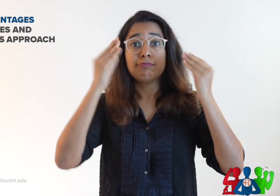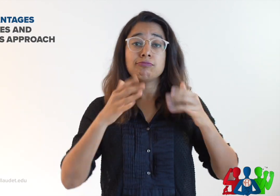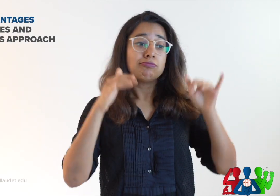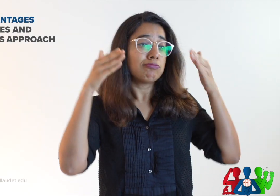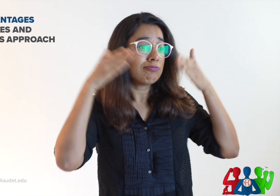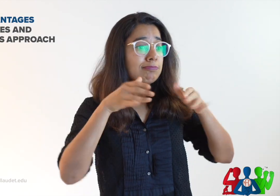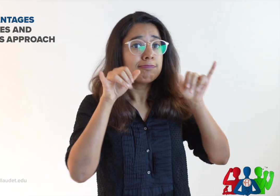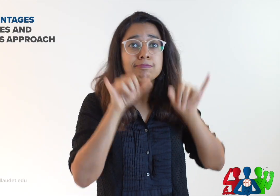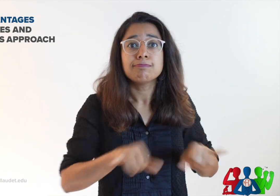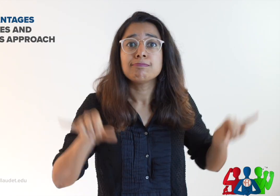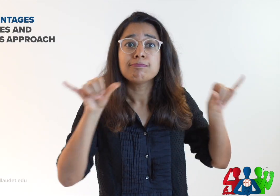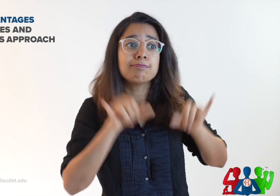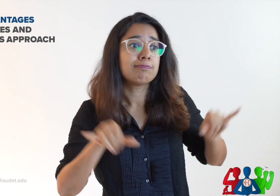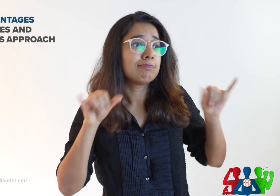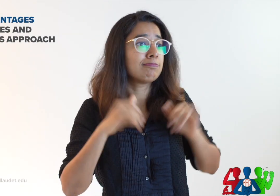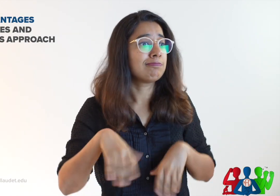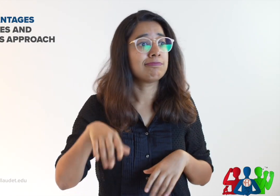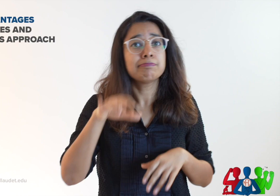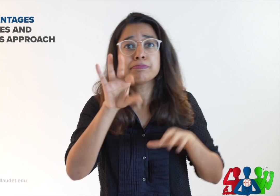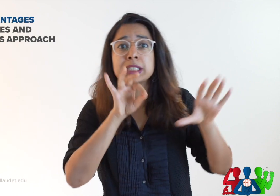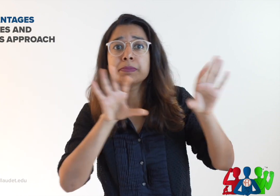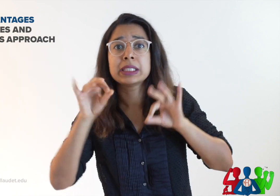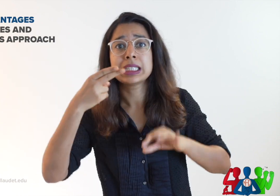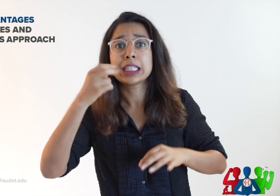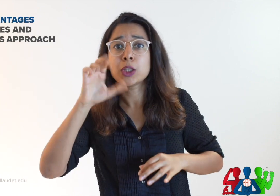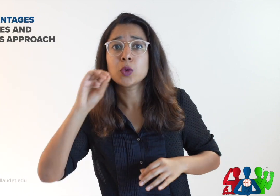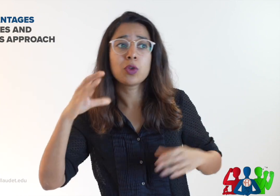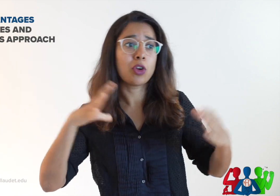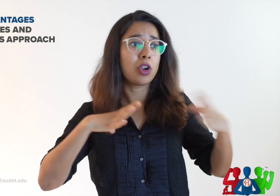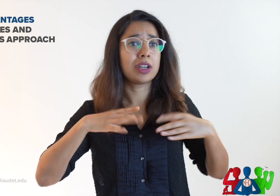can feel like this is part of our student curriculum.